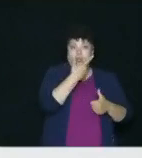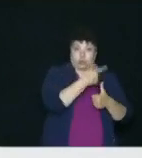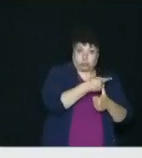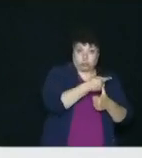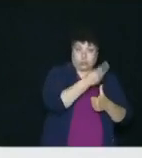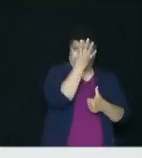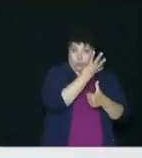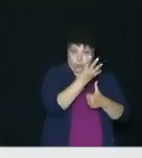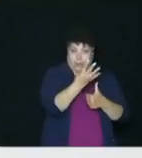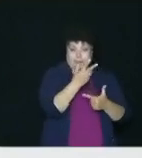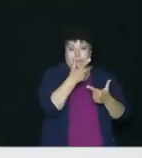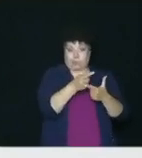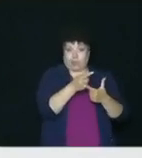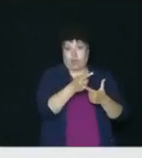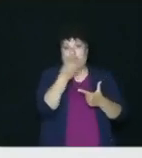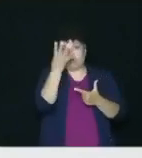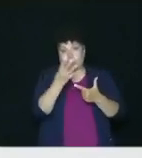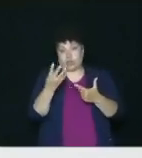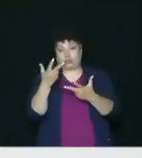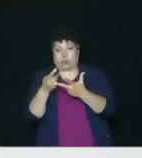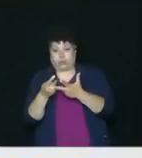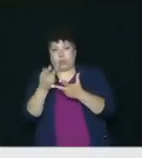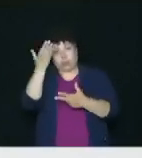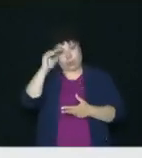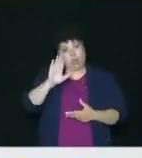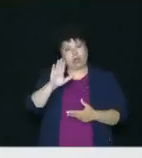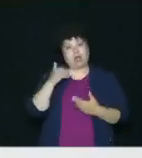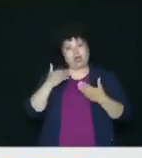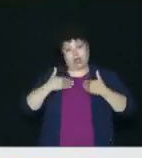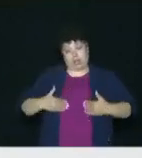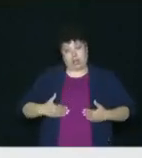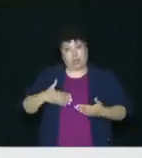COMPROMISE, NACI RECOMMENDS A PRIMARY SERIES OF THREE DOSES